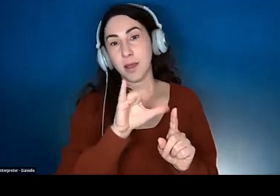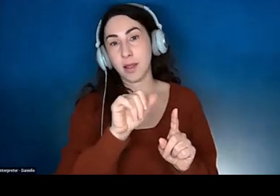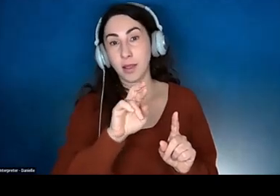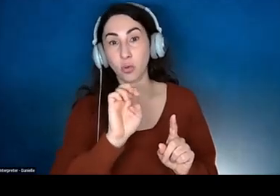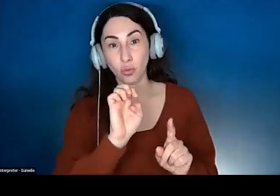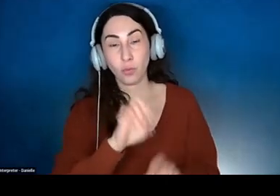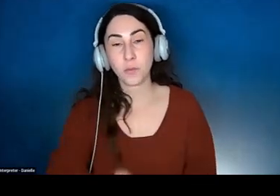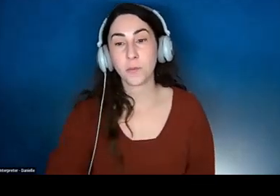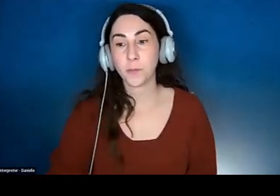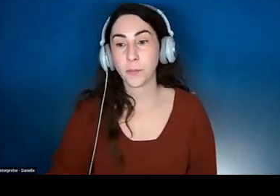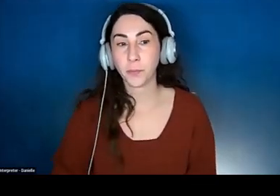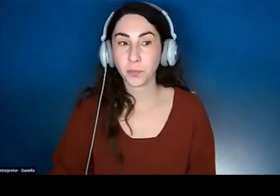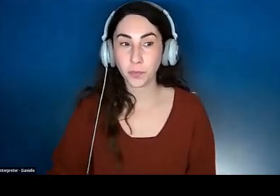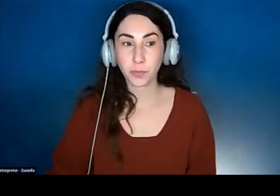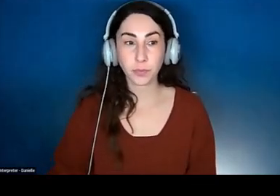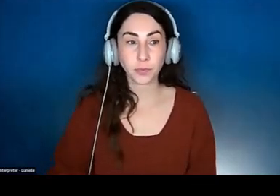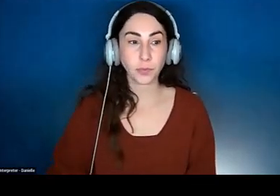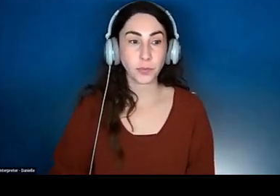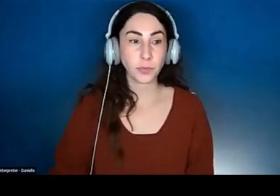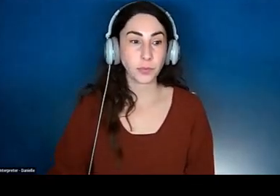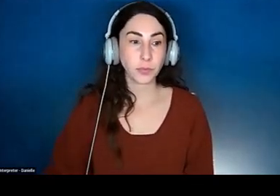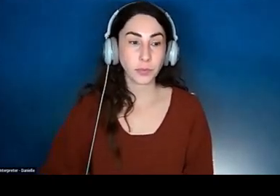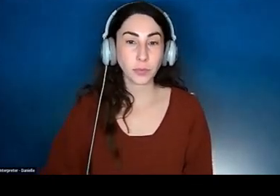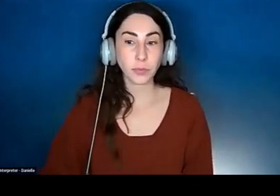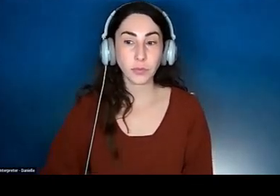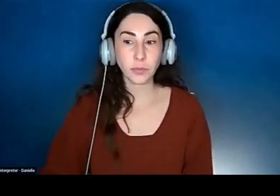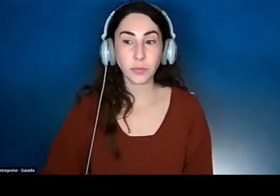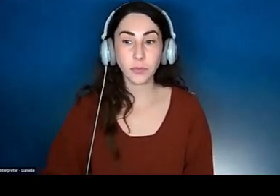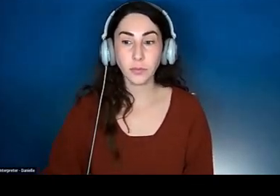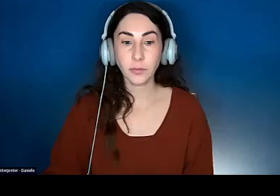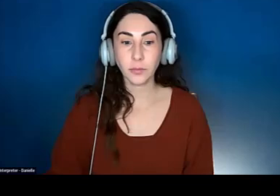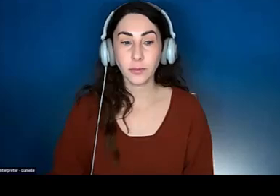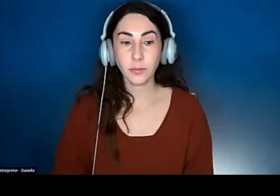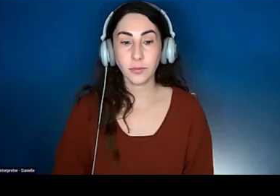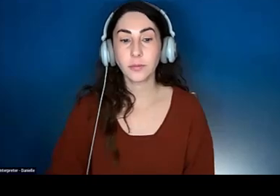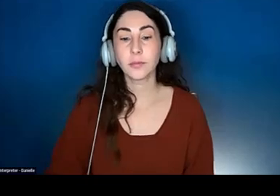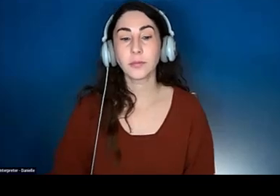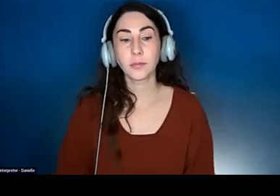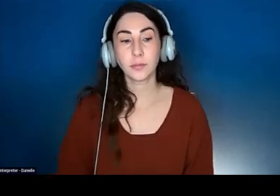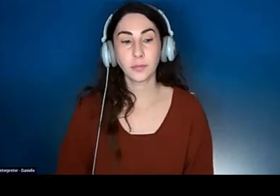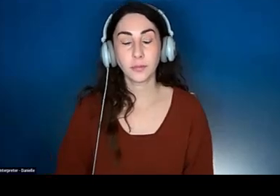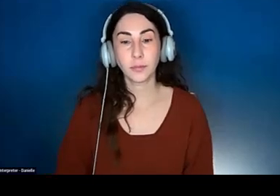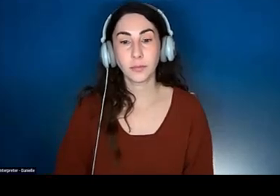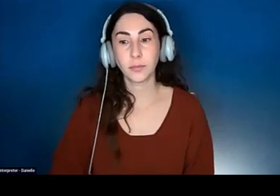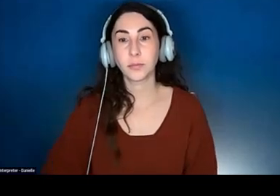All the while, there was a Bush administration